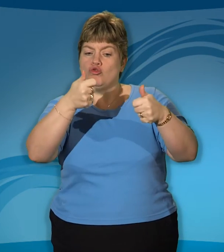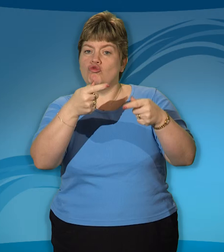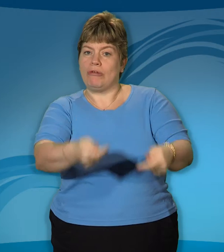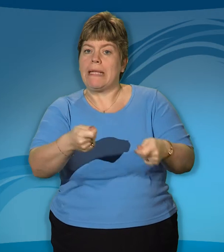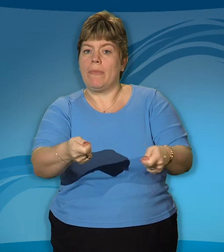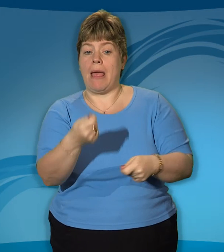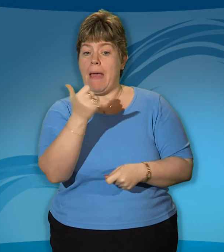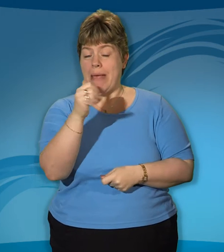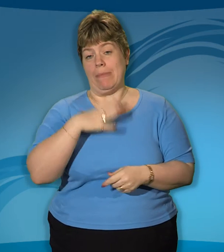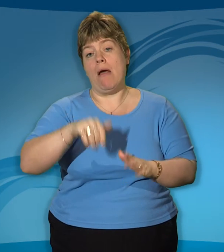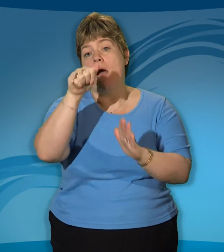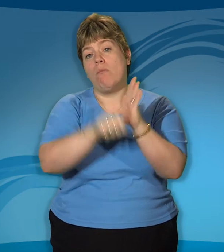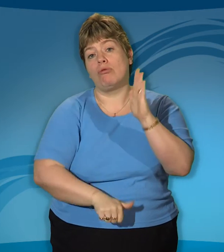and even an operation.